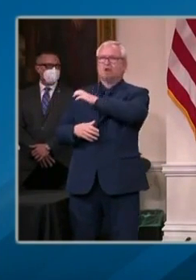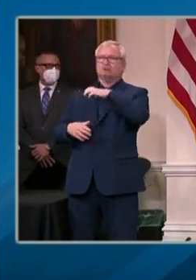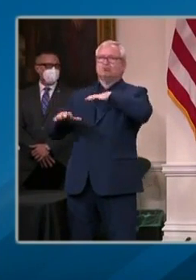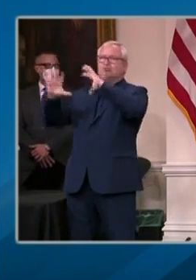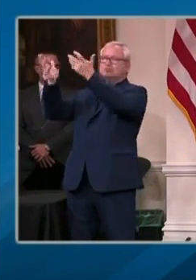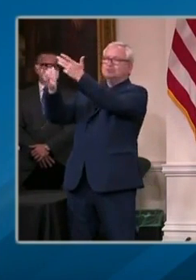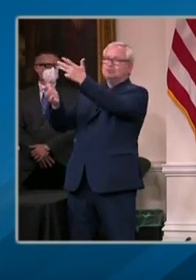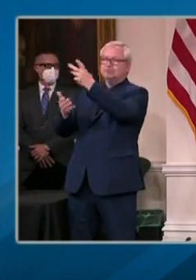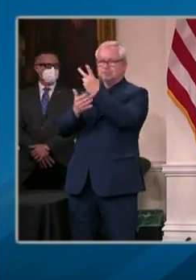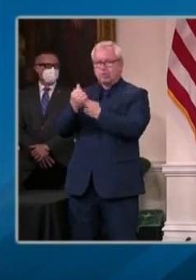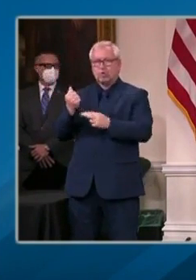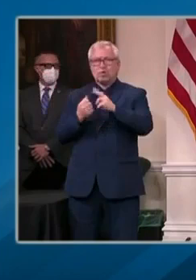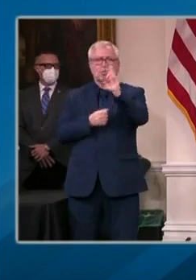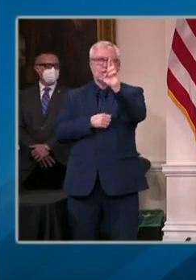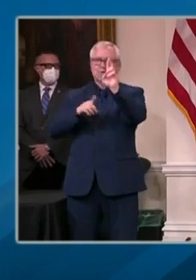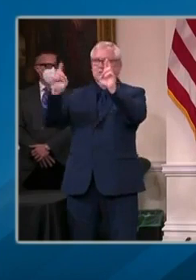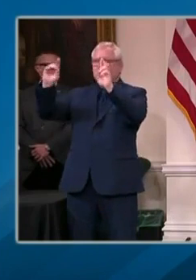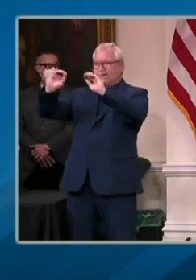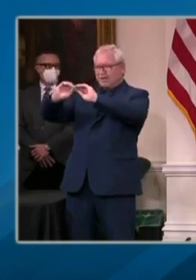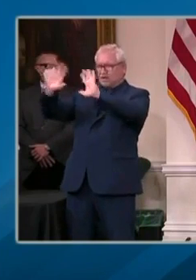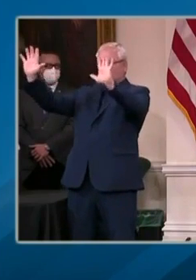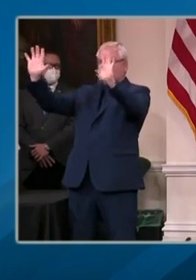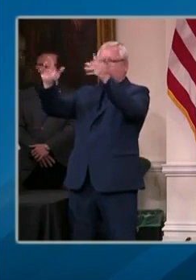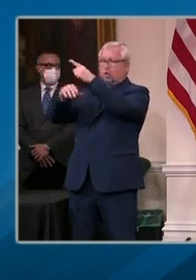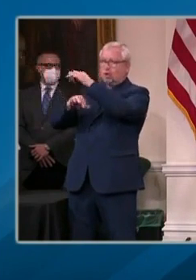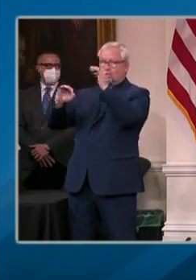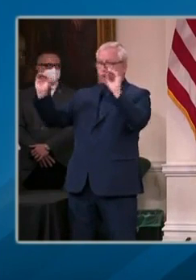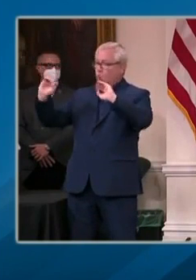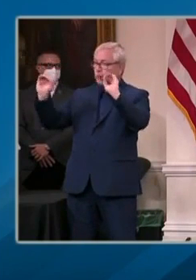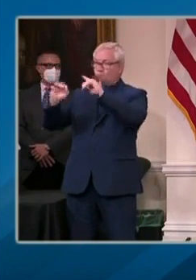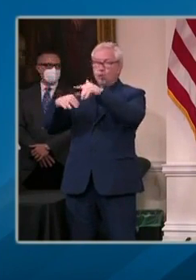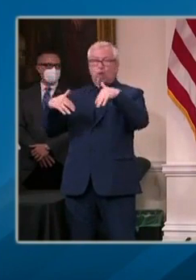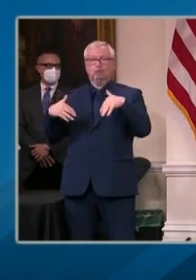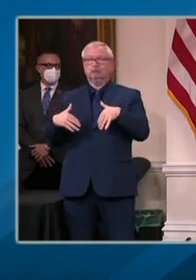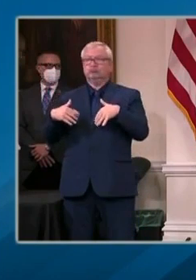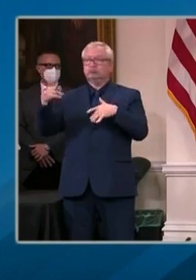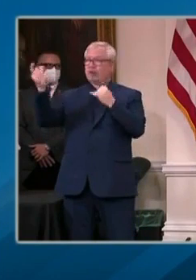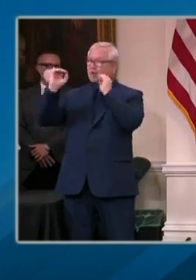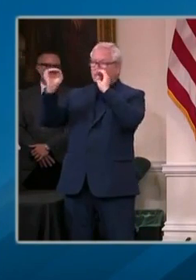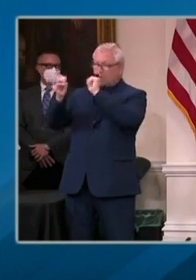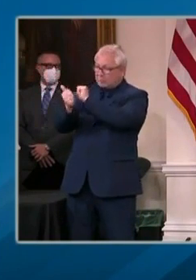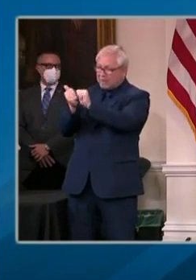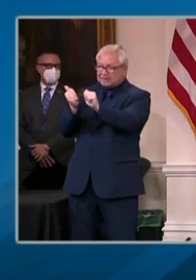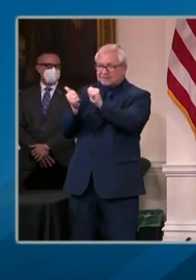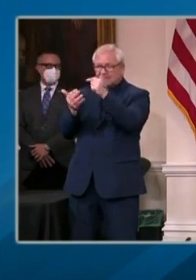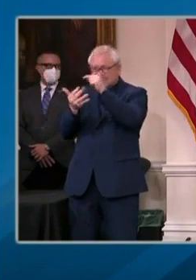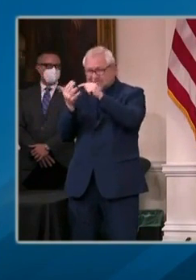MY MESSAGE TO EVERYONE IN CONGRESS ON BOTH SIDES OF THE AISLE IS CLEAR.